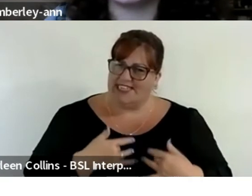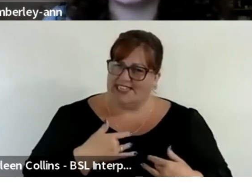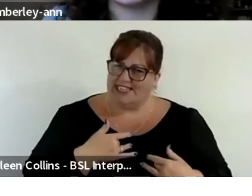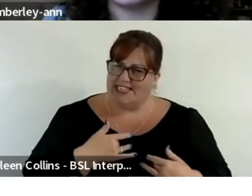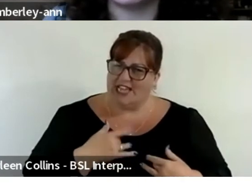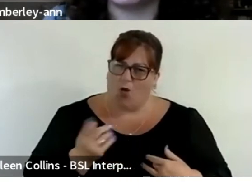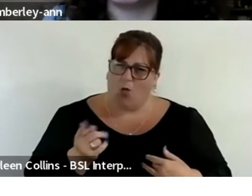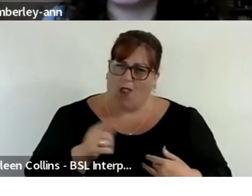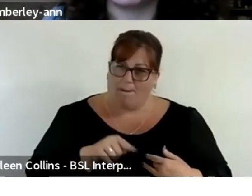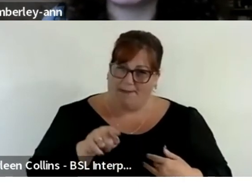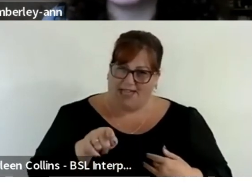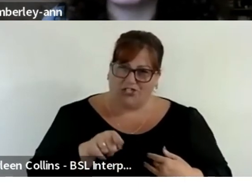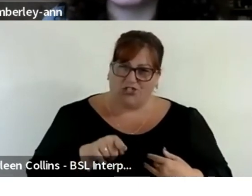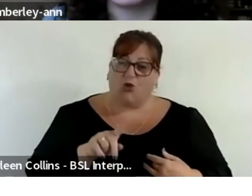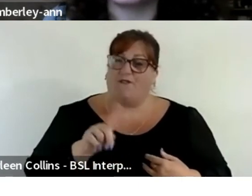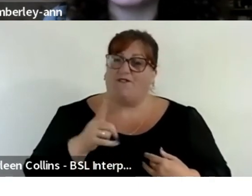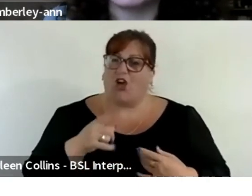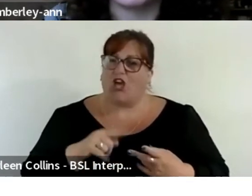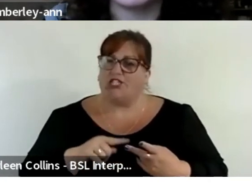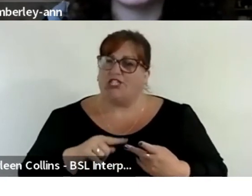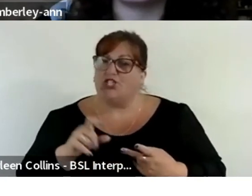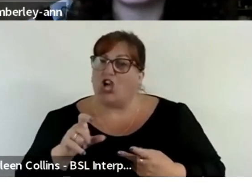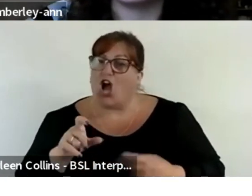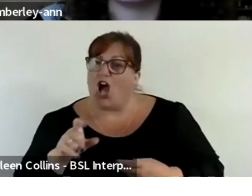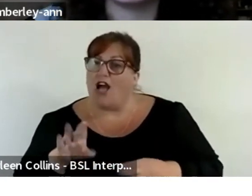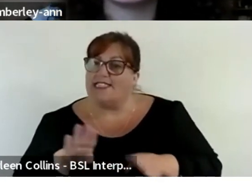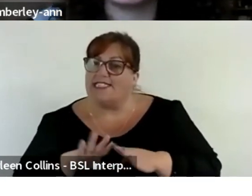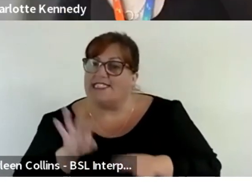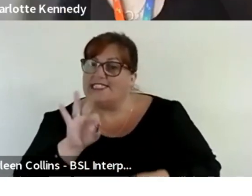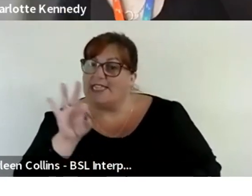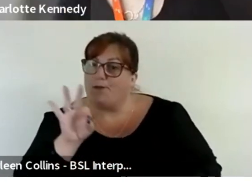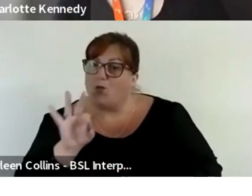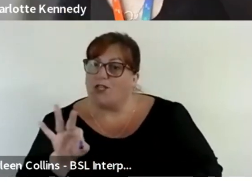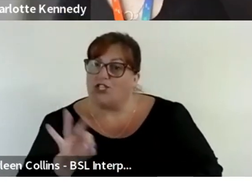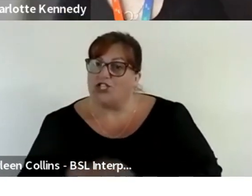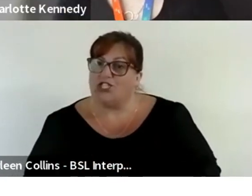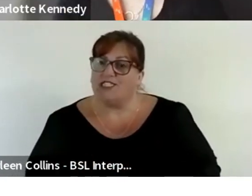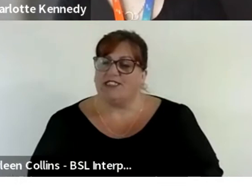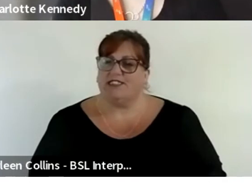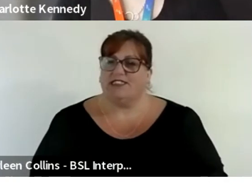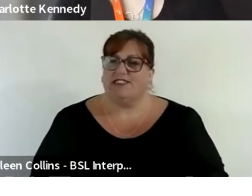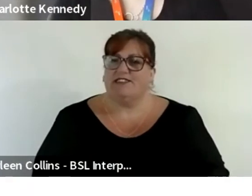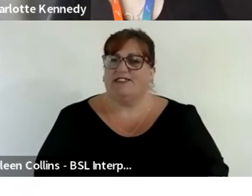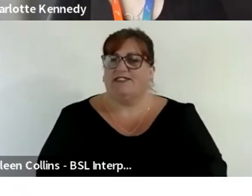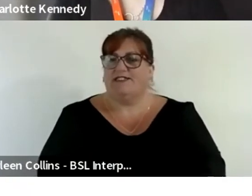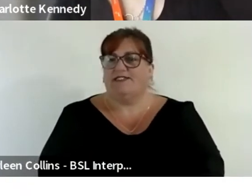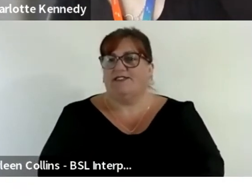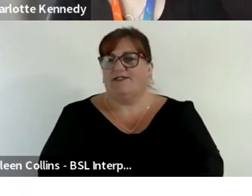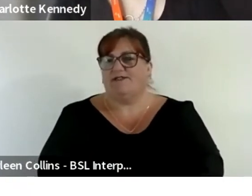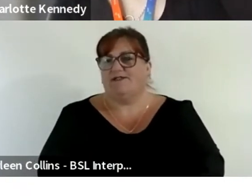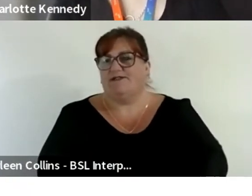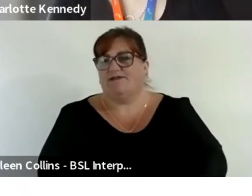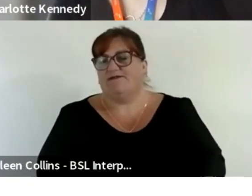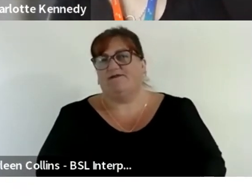Char, the same question please. I would be quite similar, in